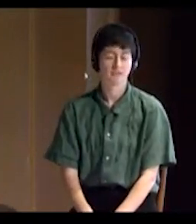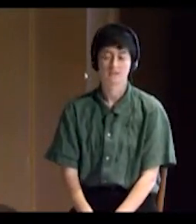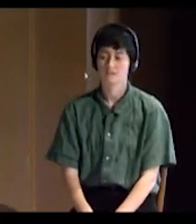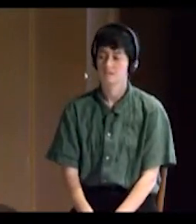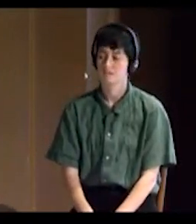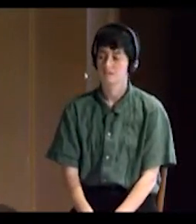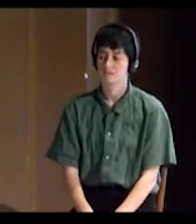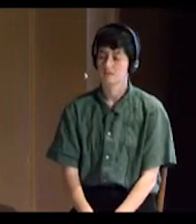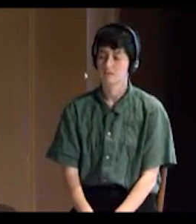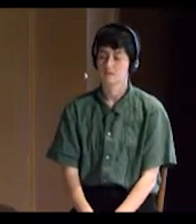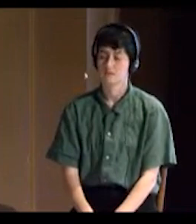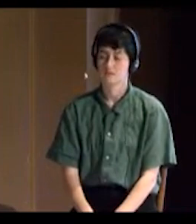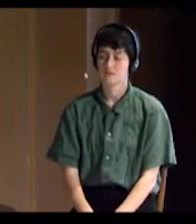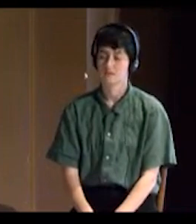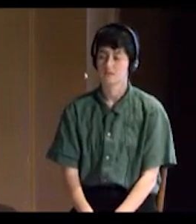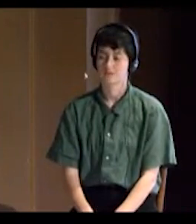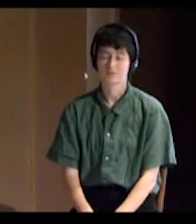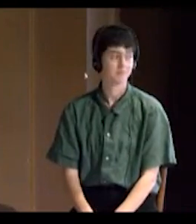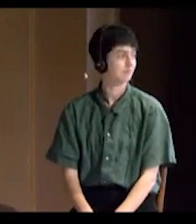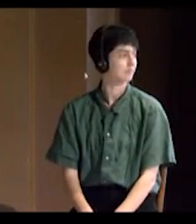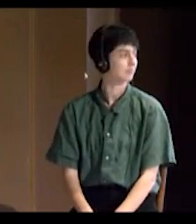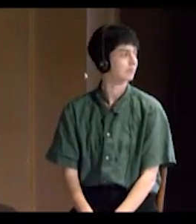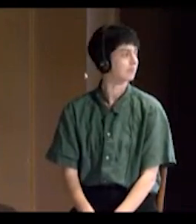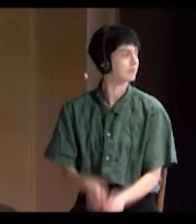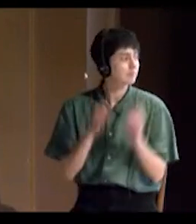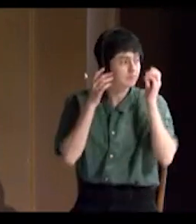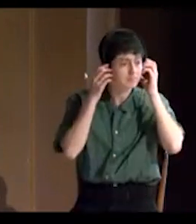Okay, great. Sure, sounds good.